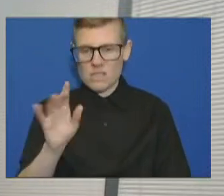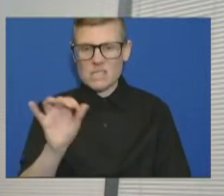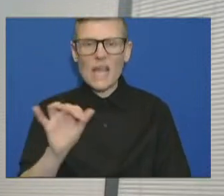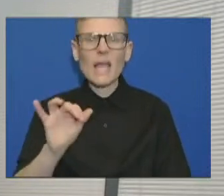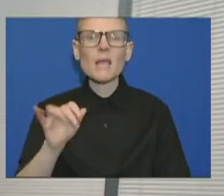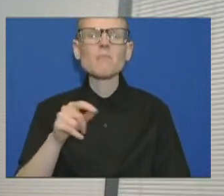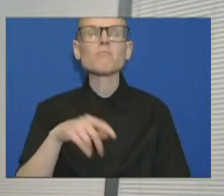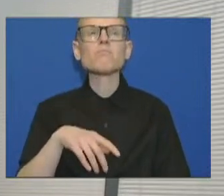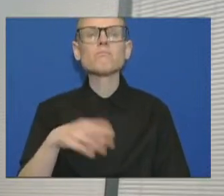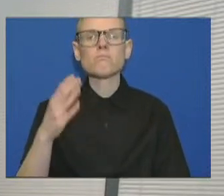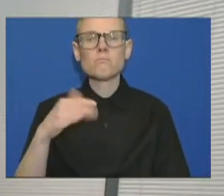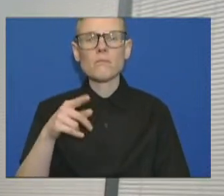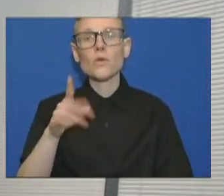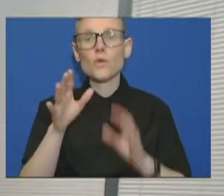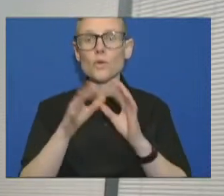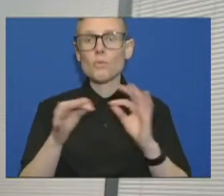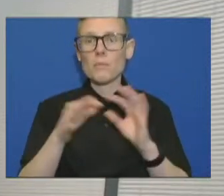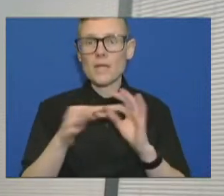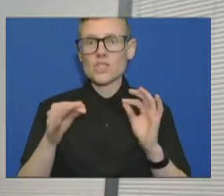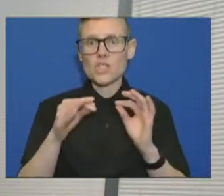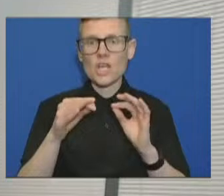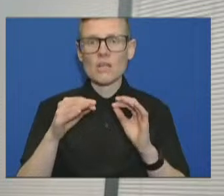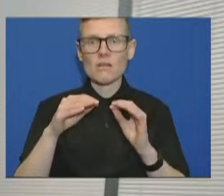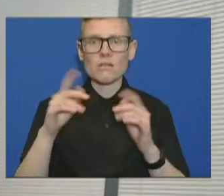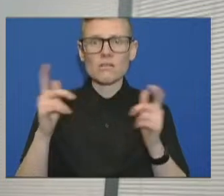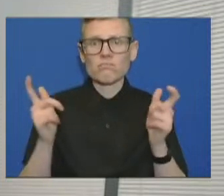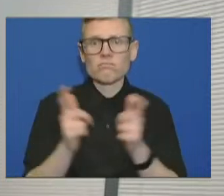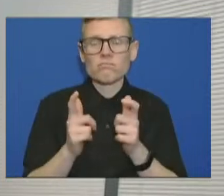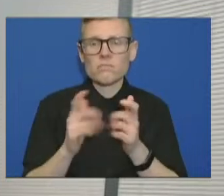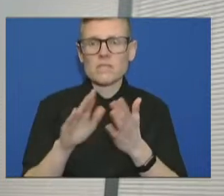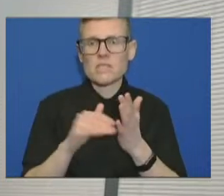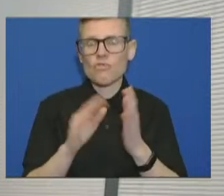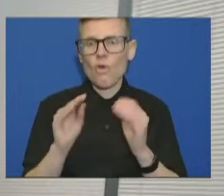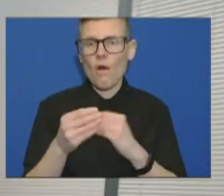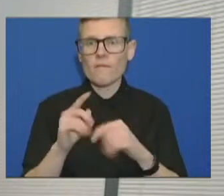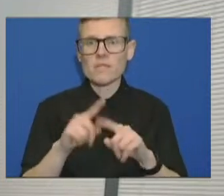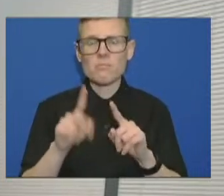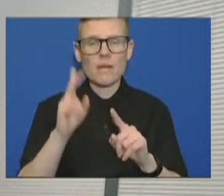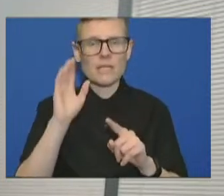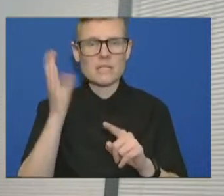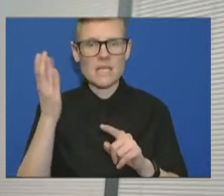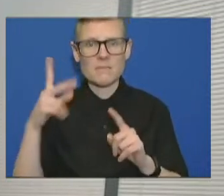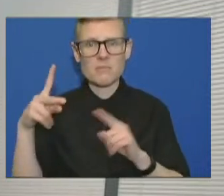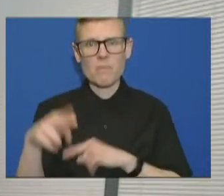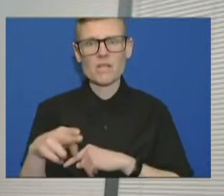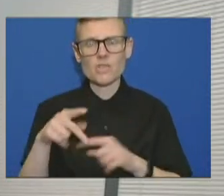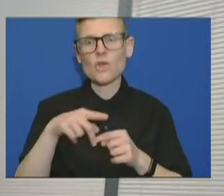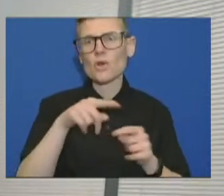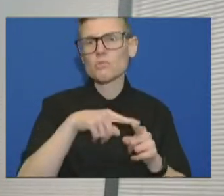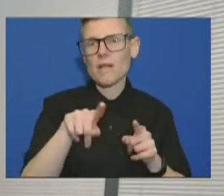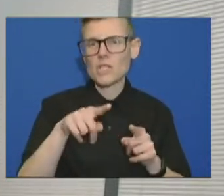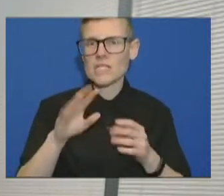are not cutting special education. Another one about the same. You mentioned going the